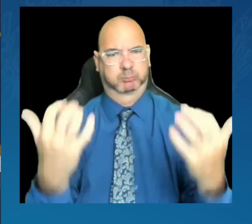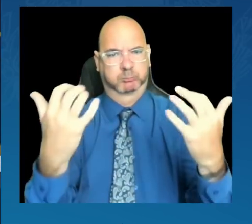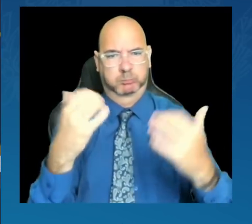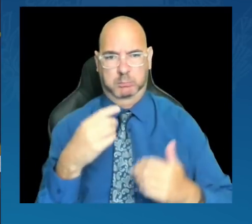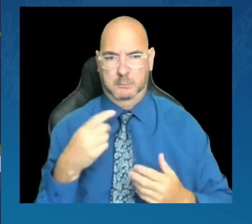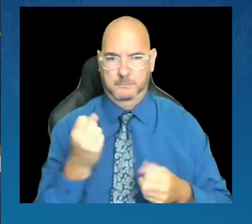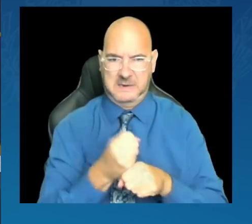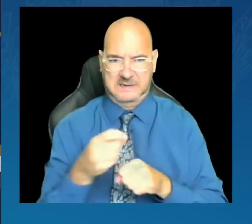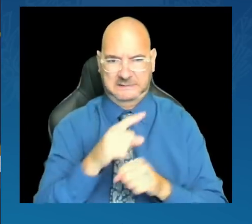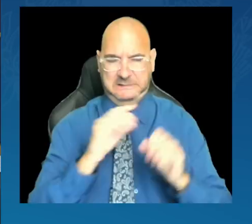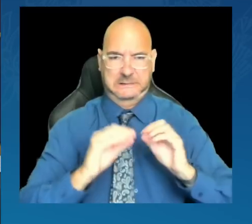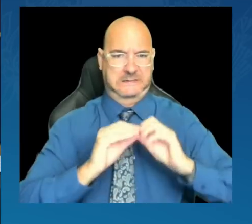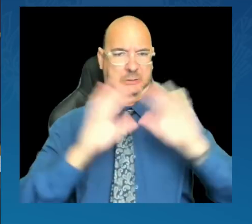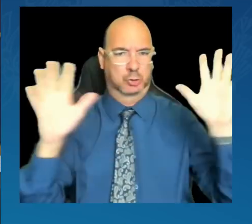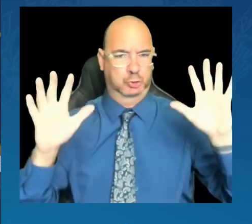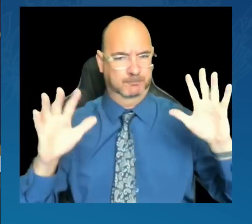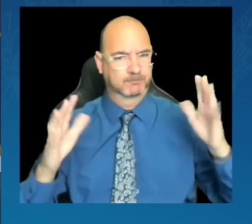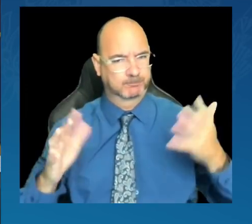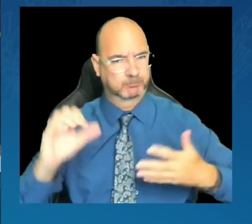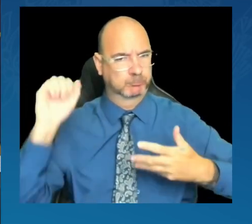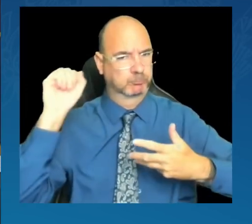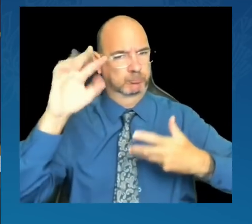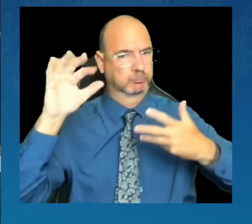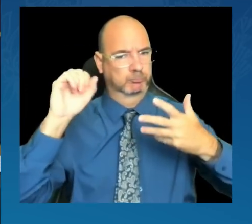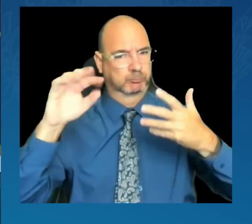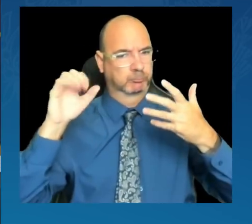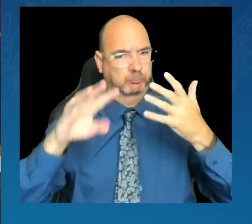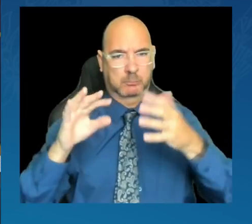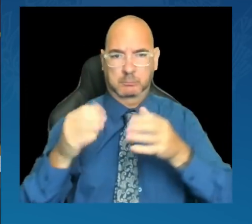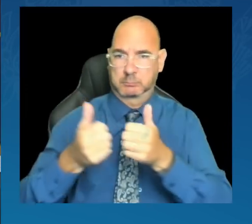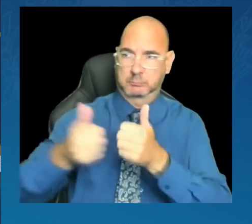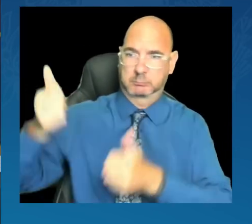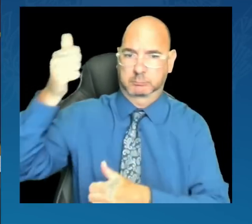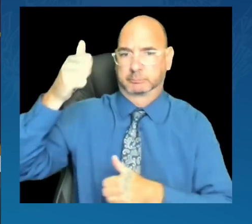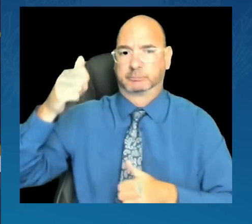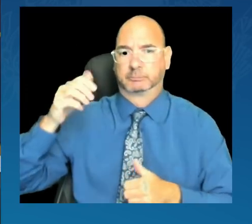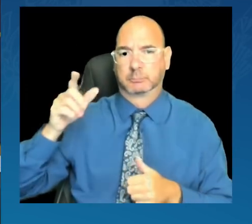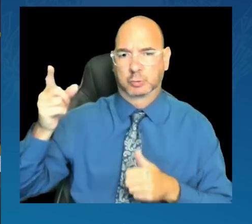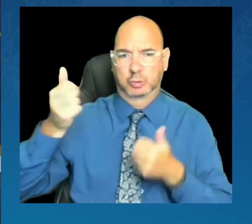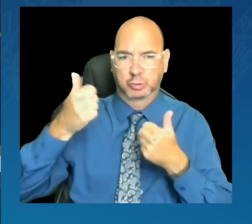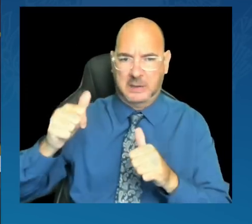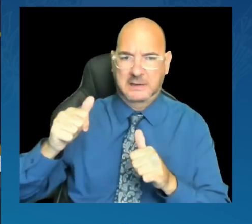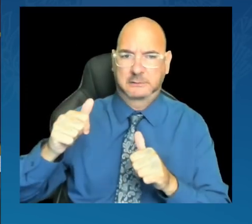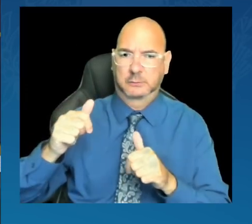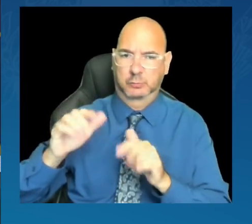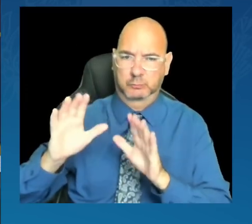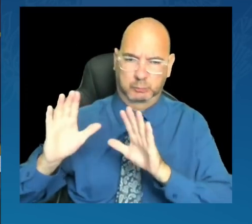to push a total ban through the legislature is not the will of the people of Indiana.